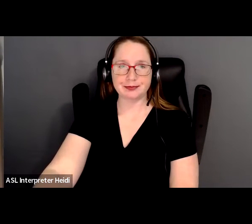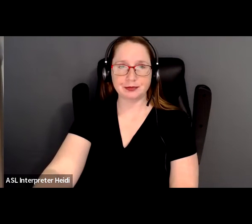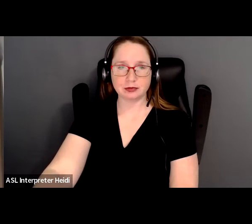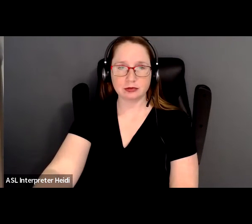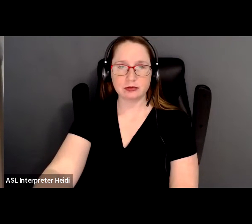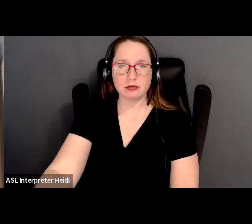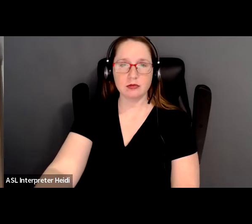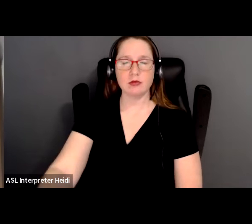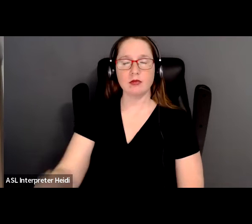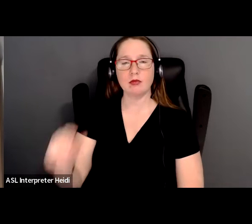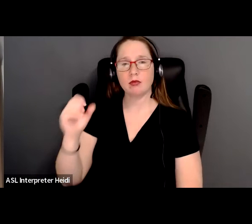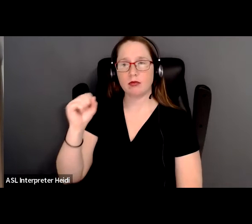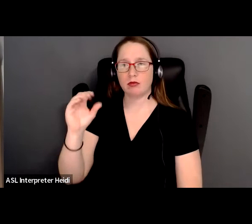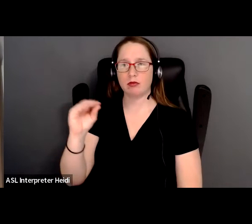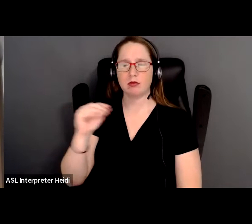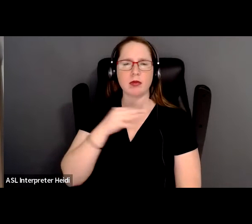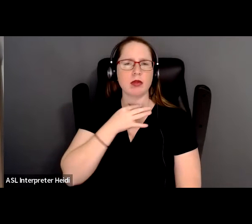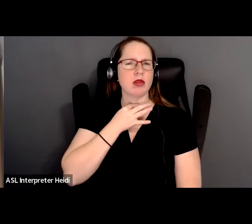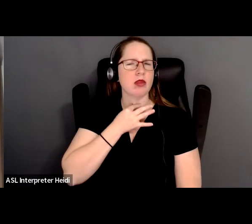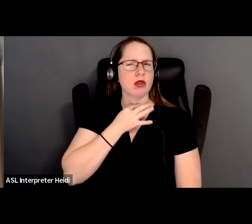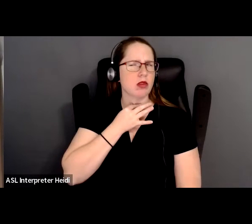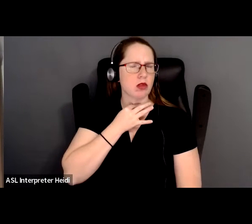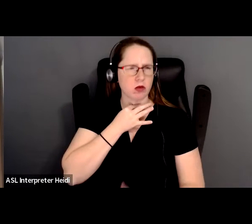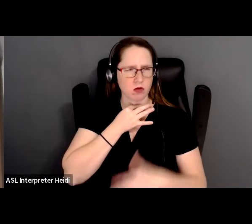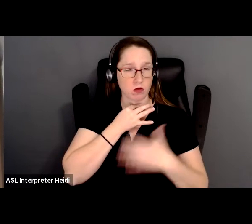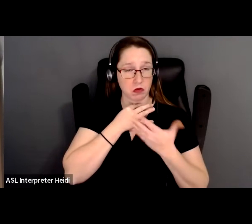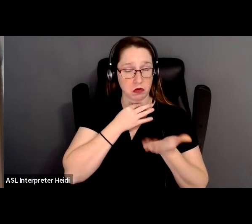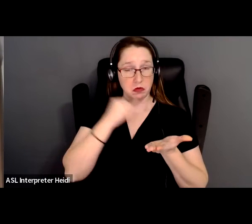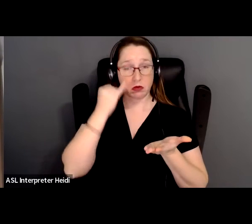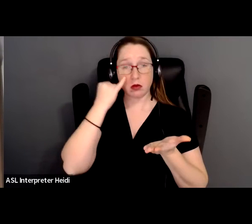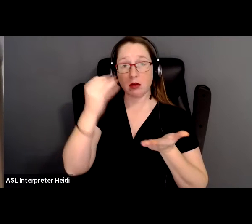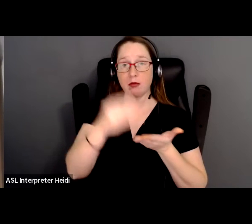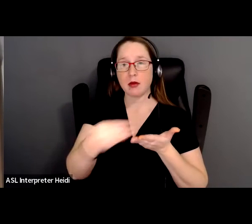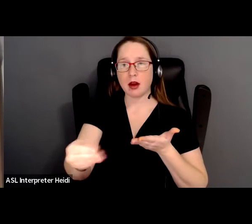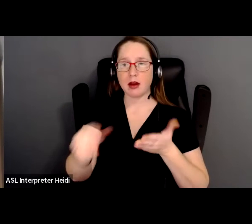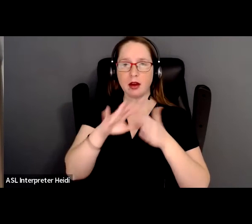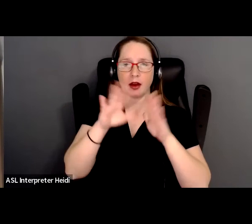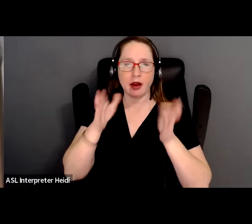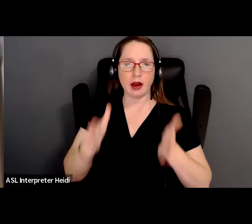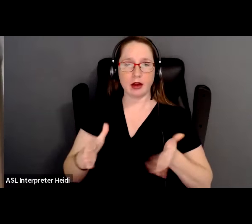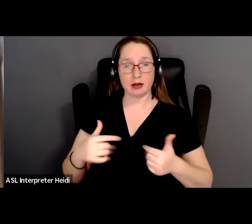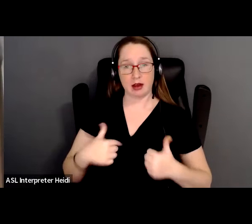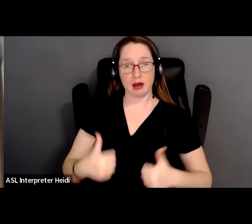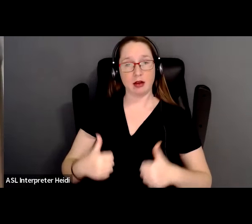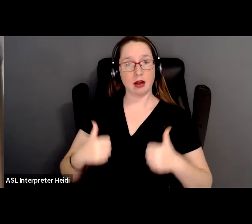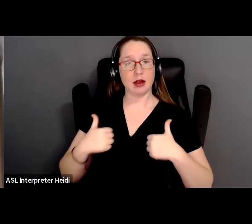So I wondered what about the idea of a house, because when I lived I did practice in between.